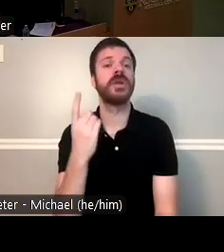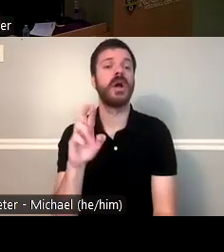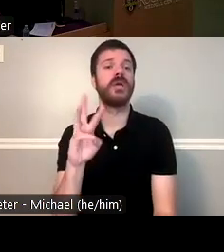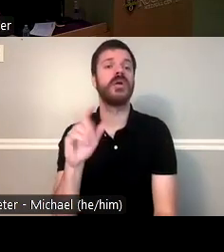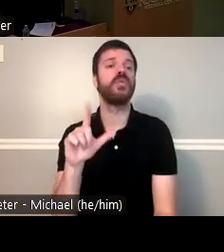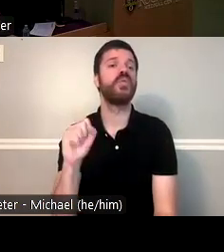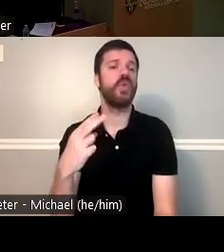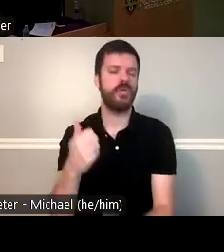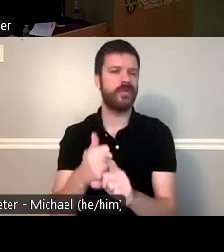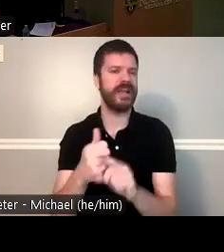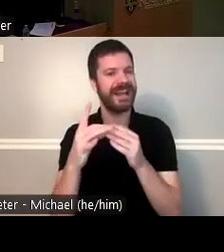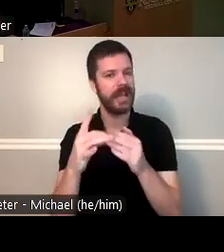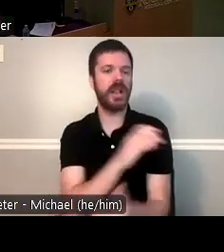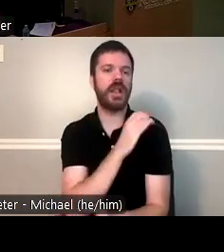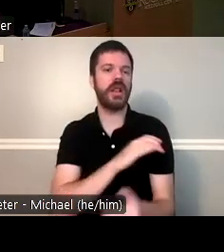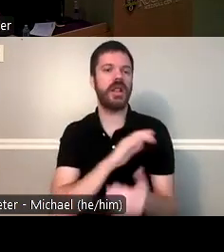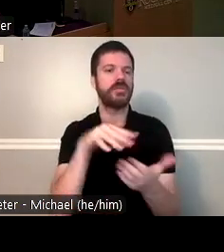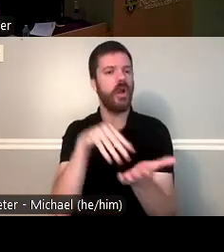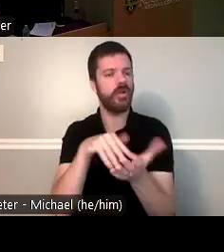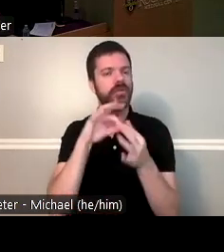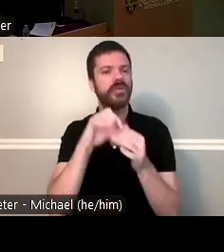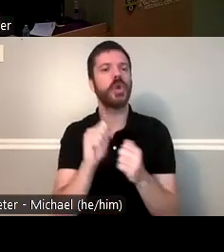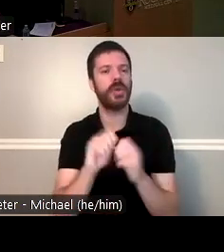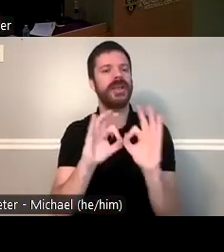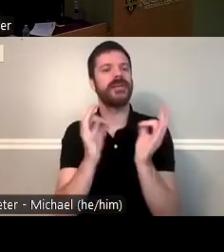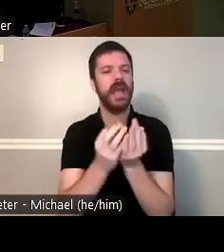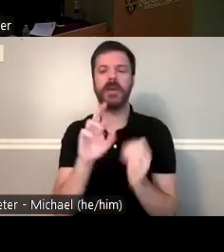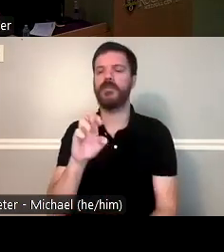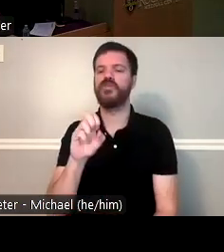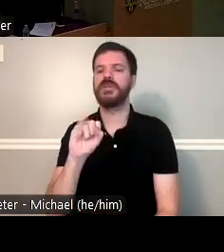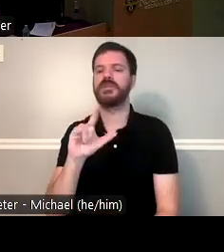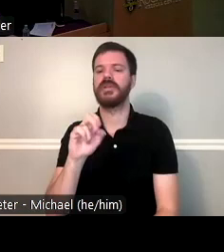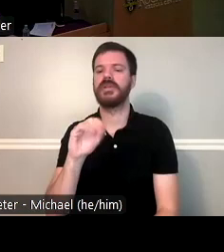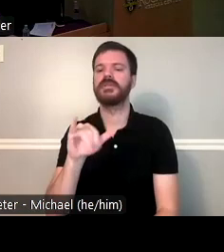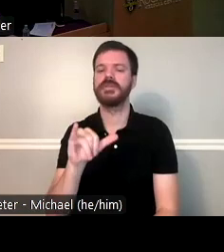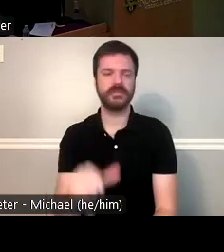clinical scholar on family resilience uh her research informed family resilience framework